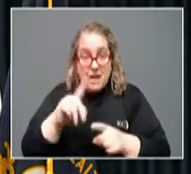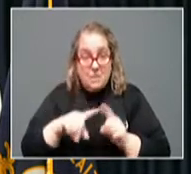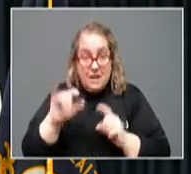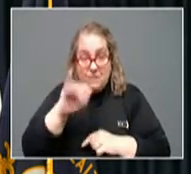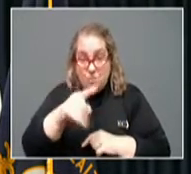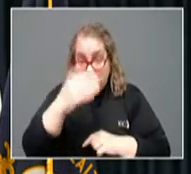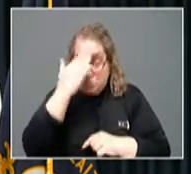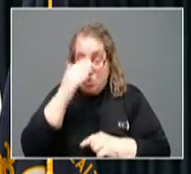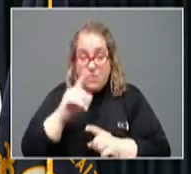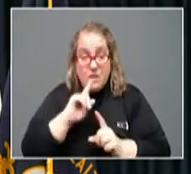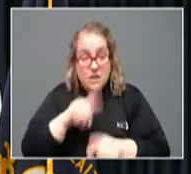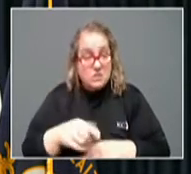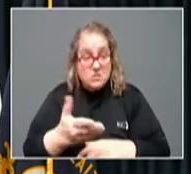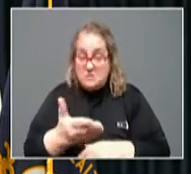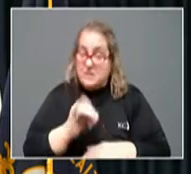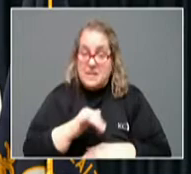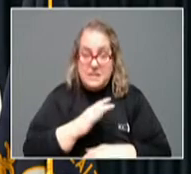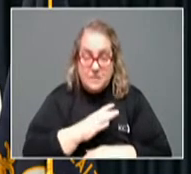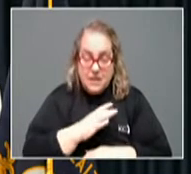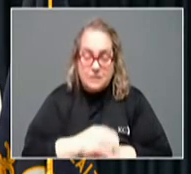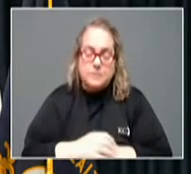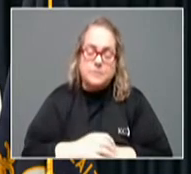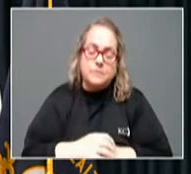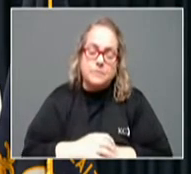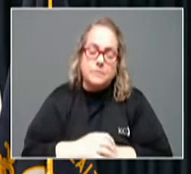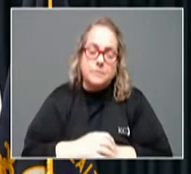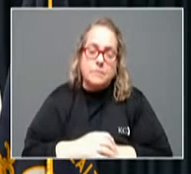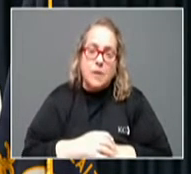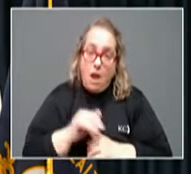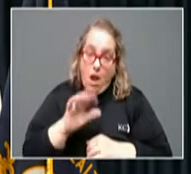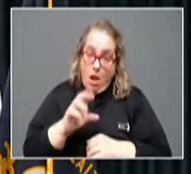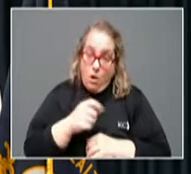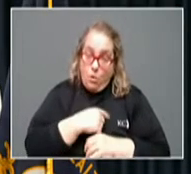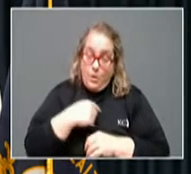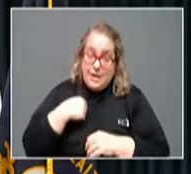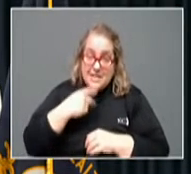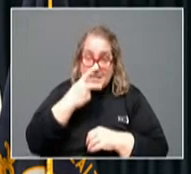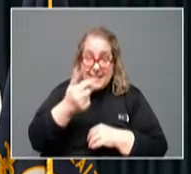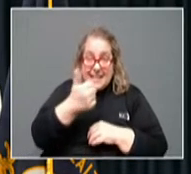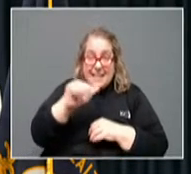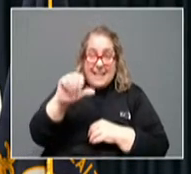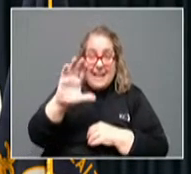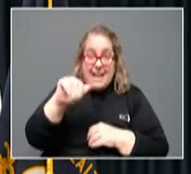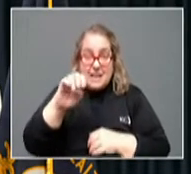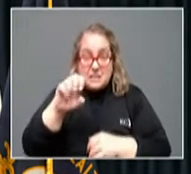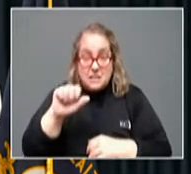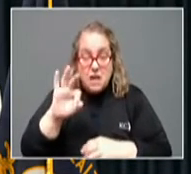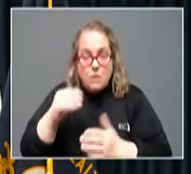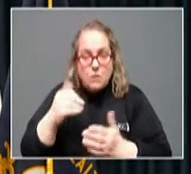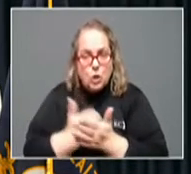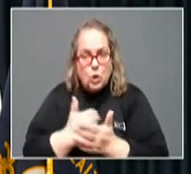that's that's fine. Um Are we seeing any cases of the new a micron? Very sub